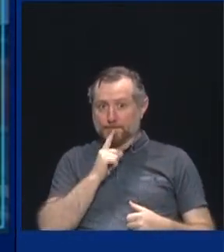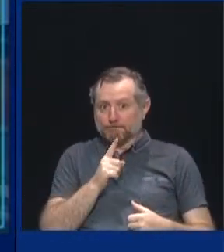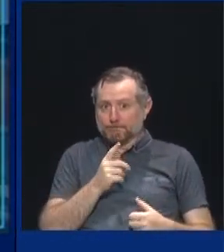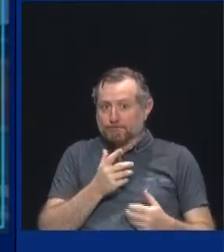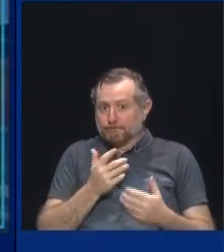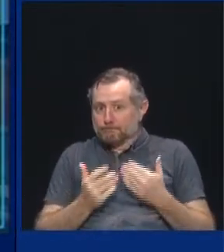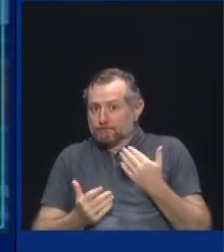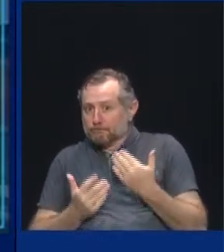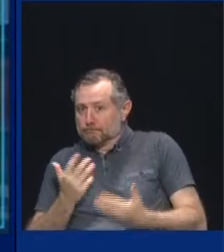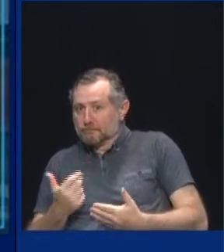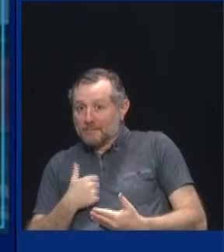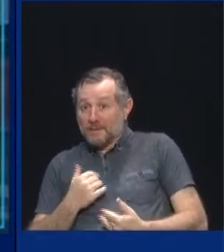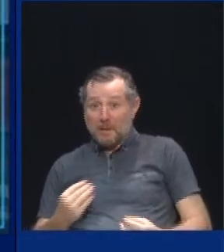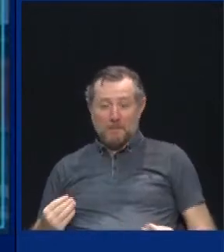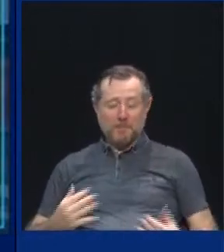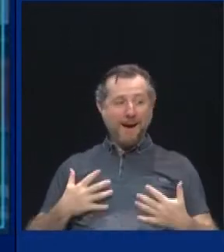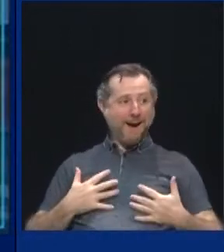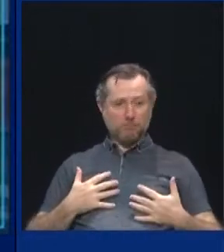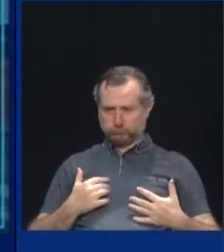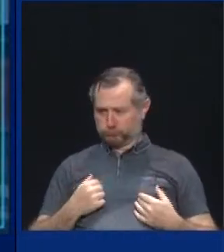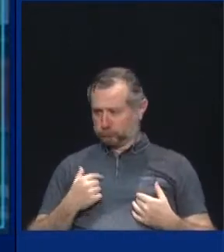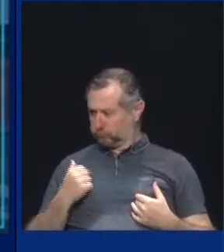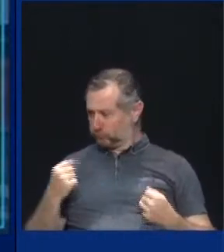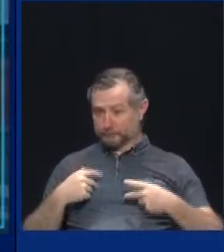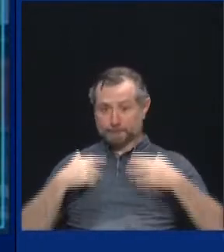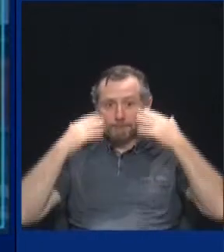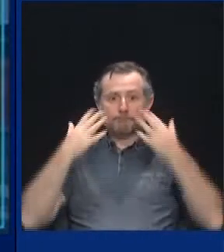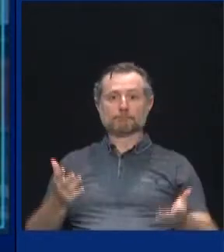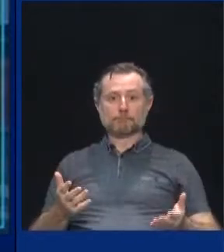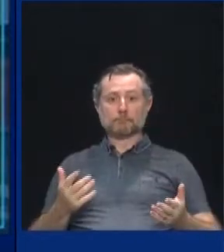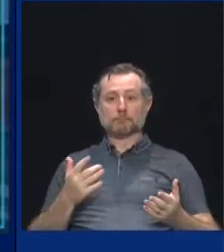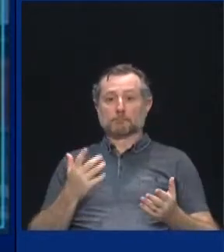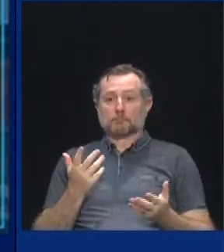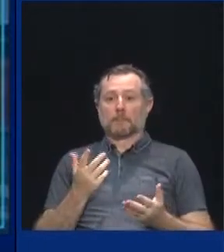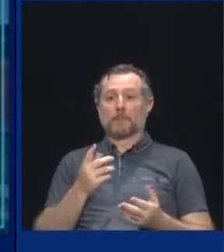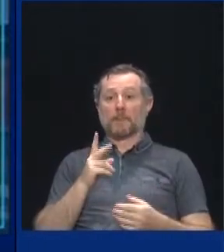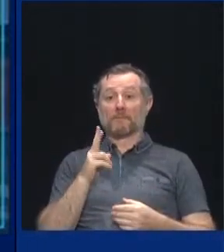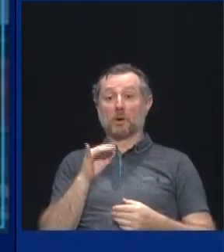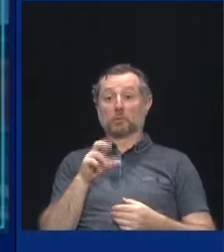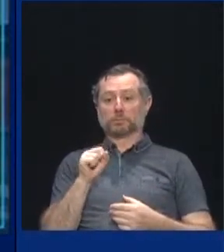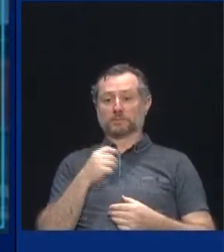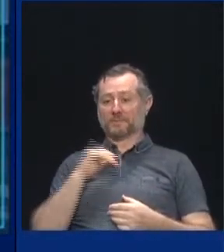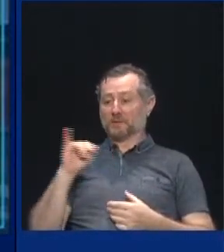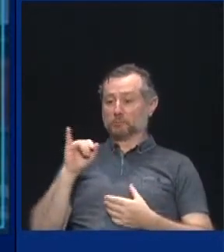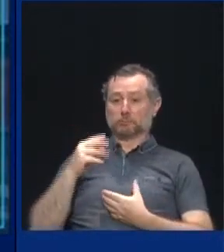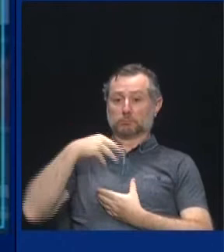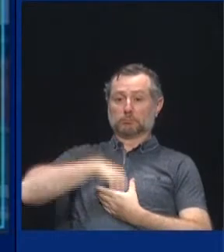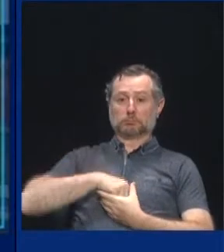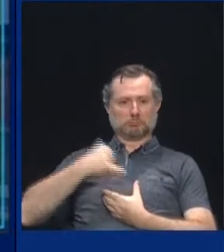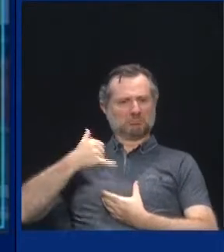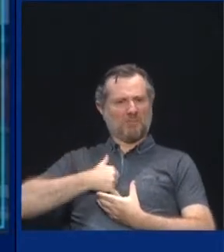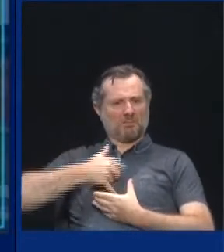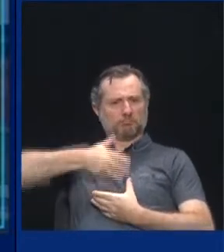YEARS, IN FOUR YEARS INSIDE THE SOMETHING ELSE. RIGHT.